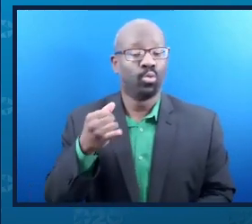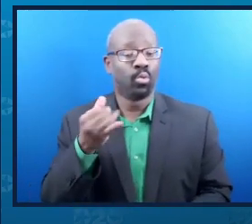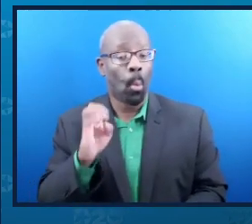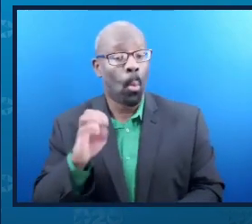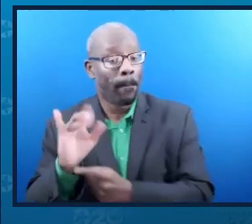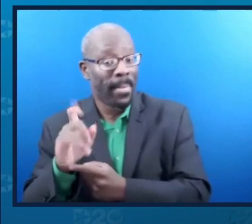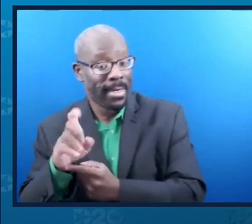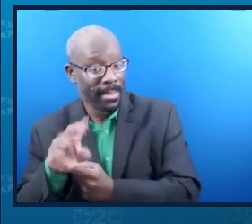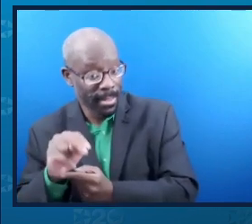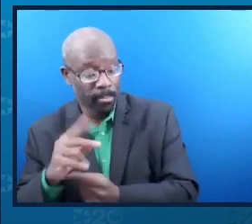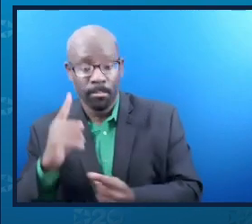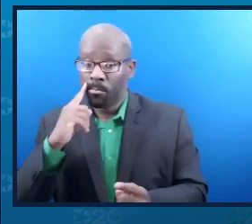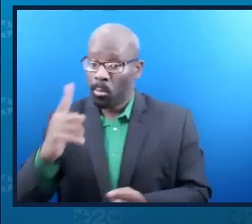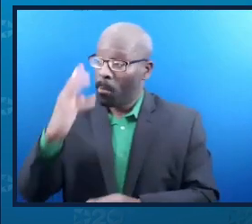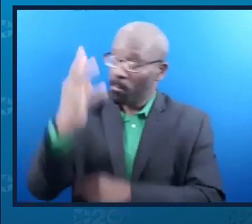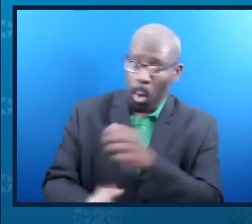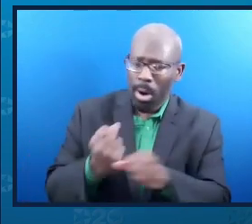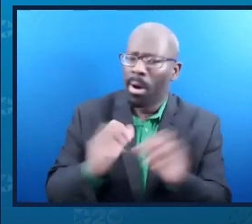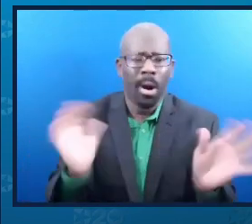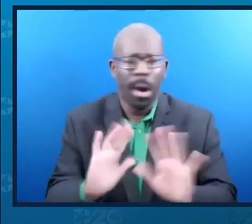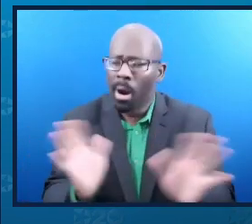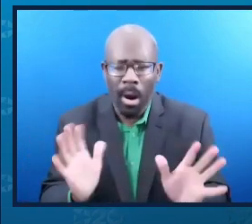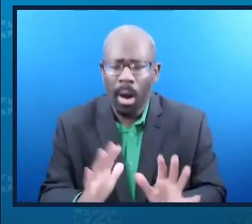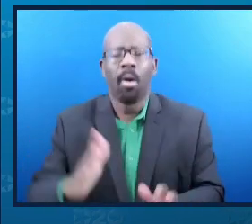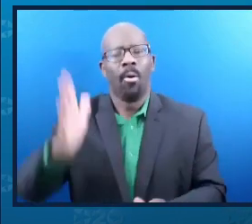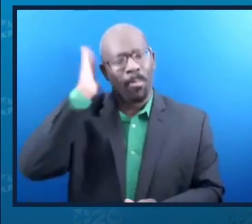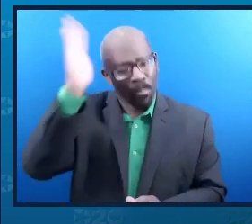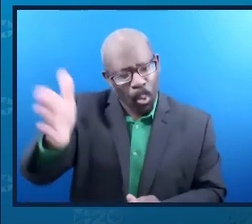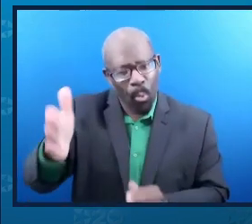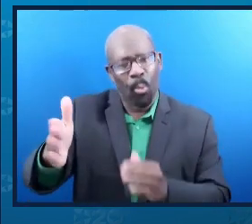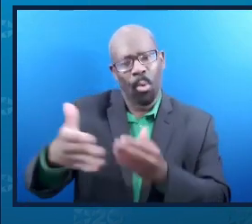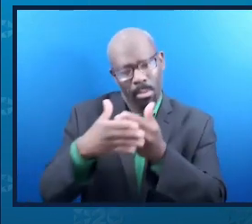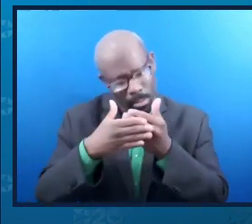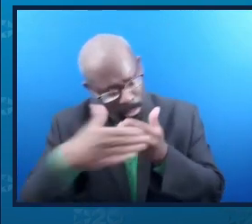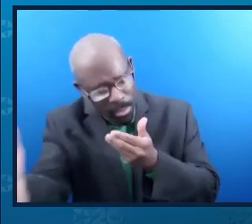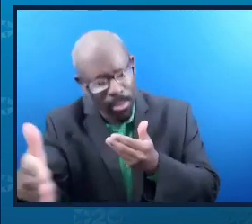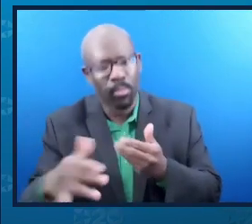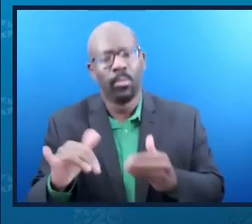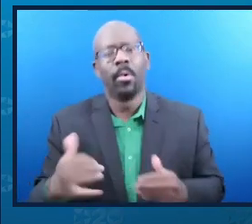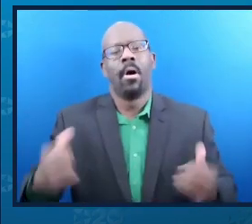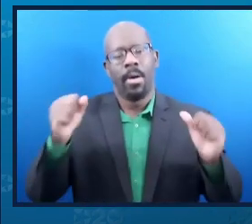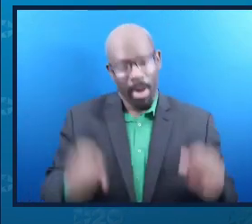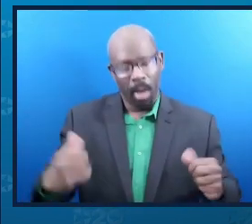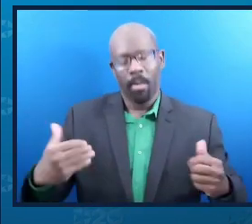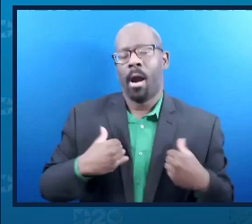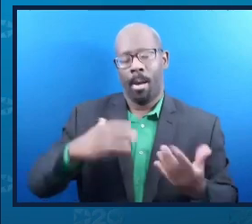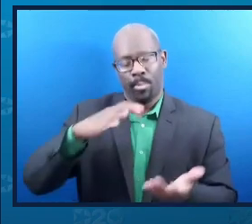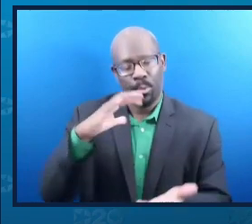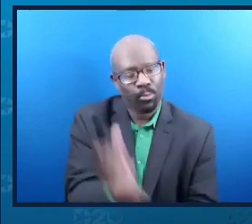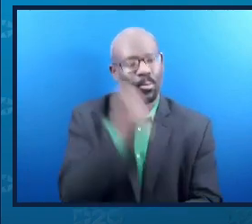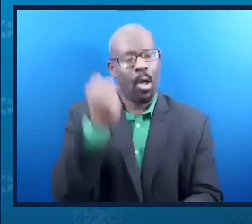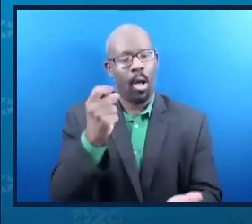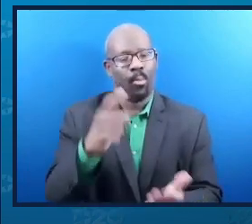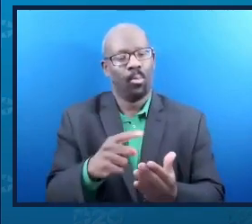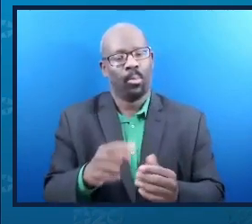BUT HE WILL PUT US BACK ON TRACK SO MY GENERATION CAN HAVE A FIGHTING CHANCE.